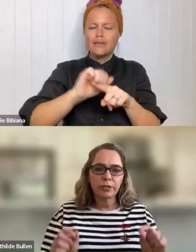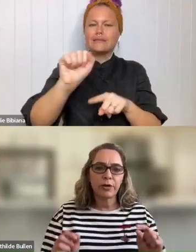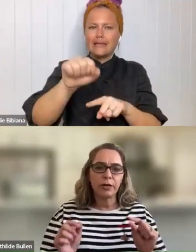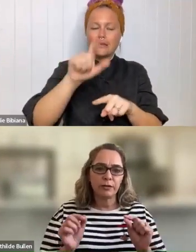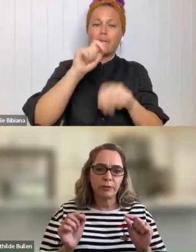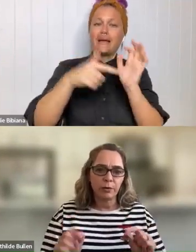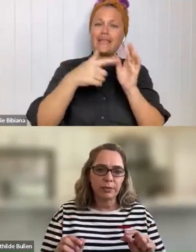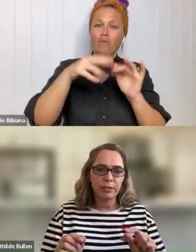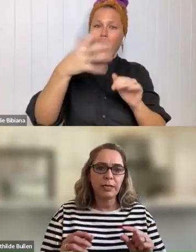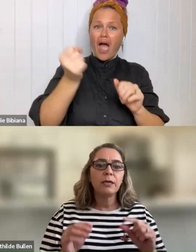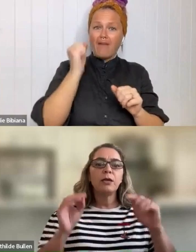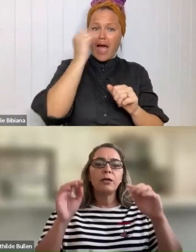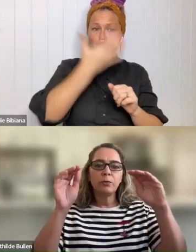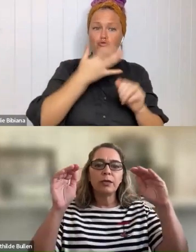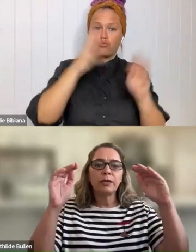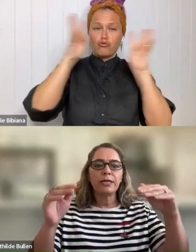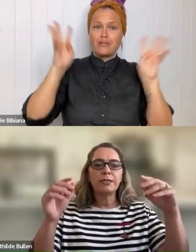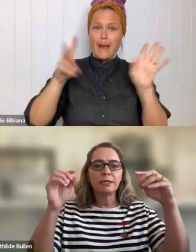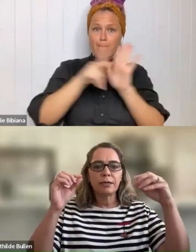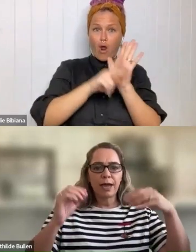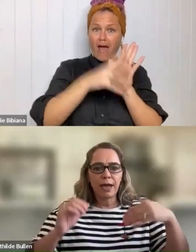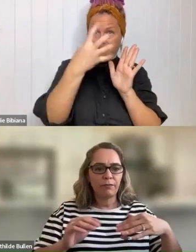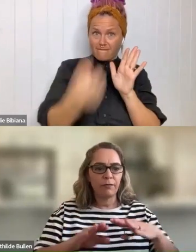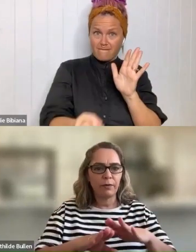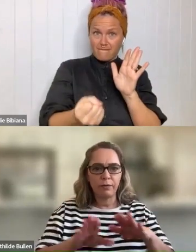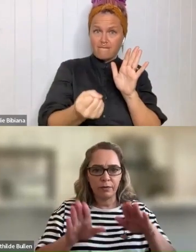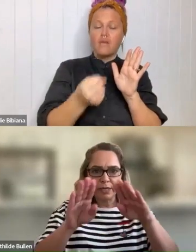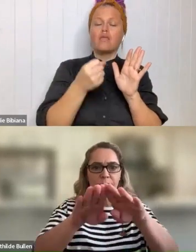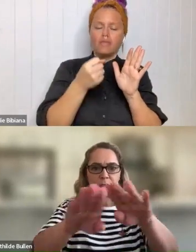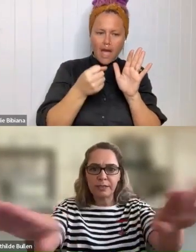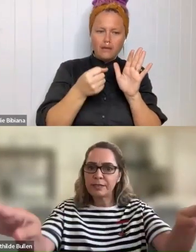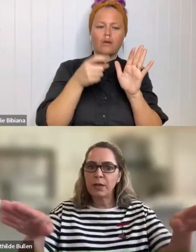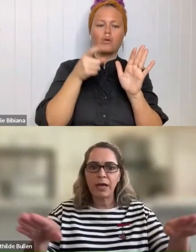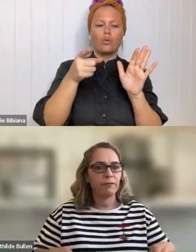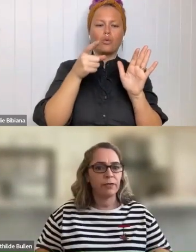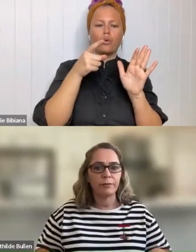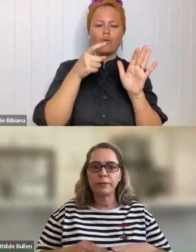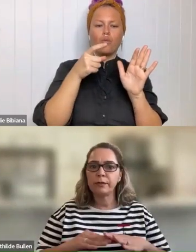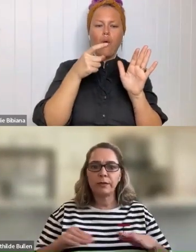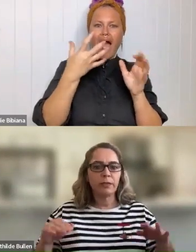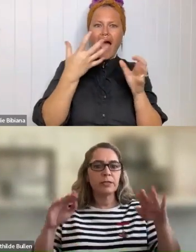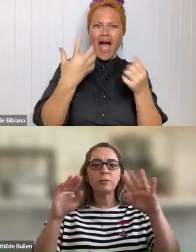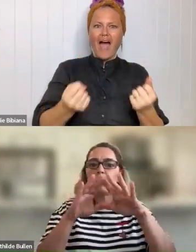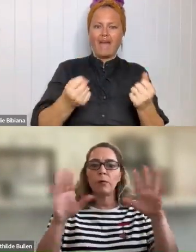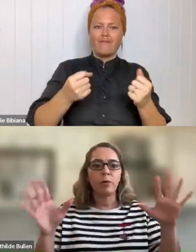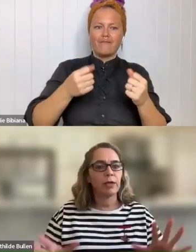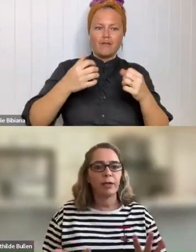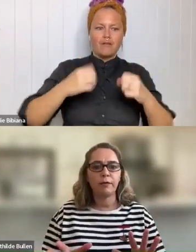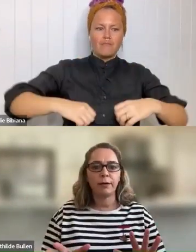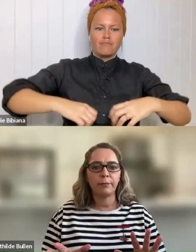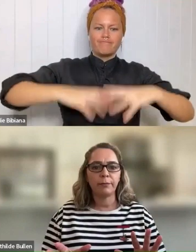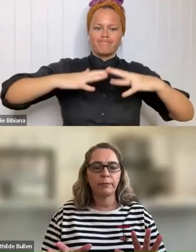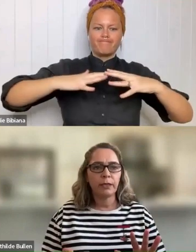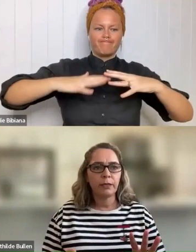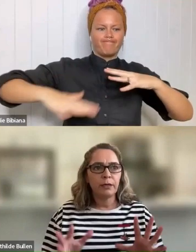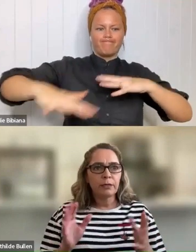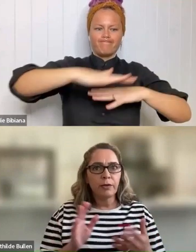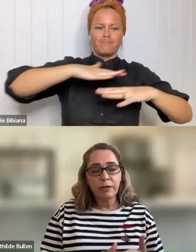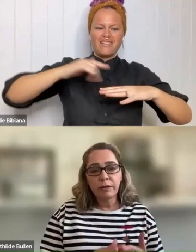Torres Strait Islander policy, you at least have these, this is the playing field, this is what we're working under. So I think